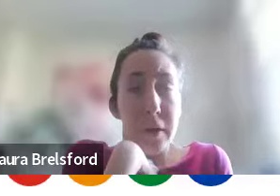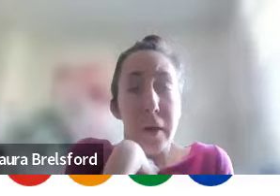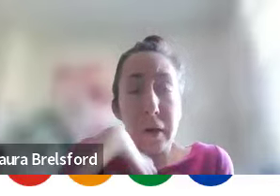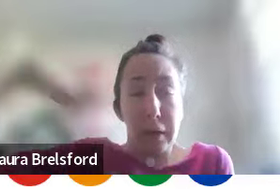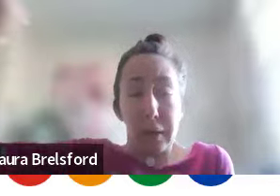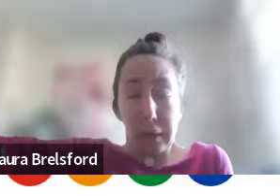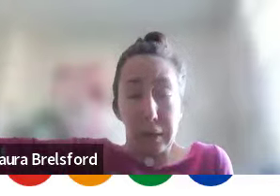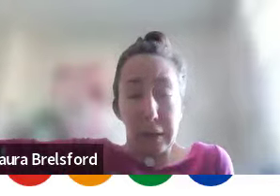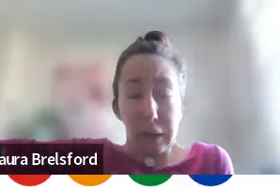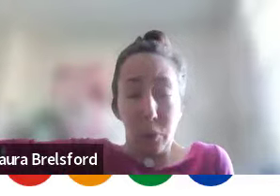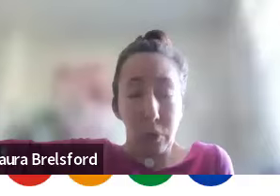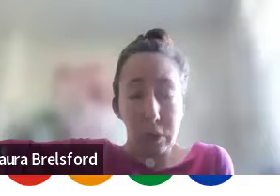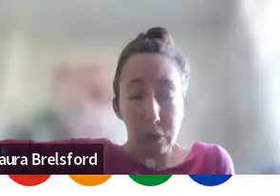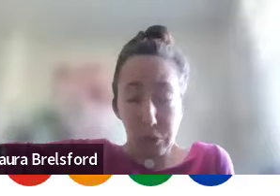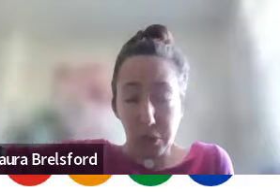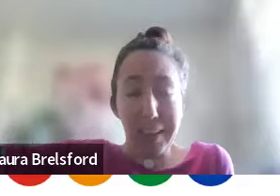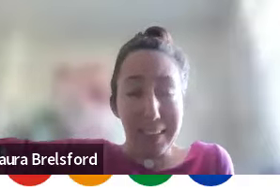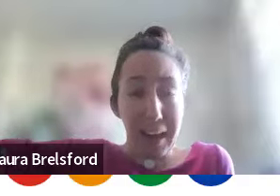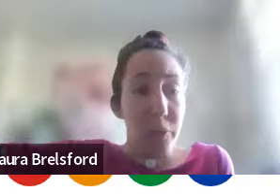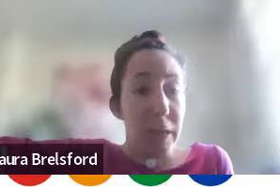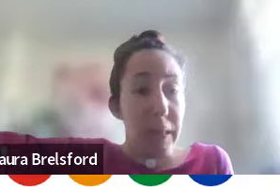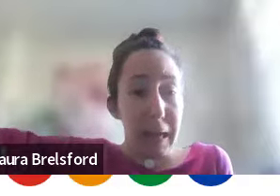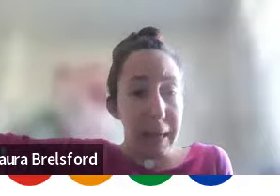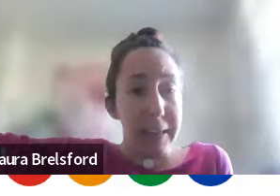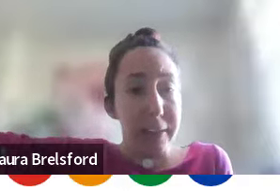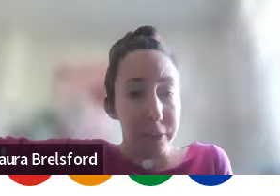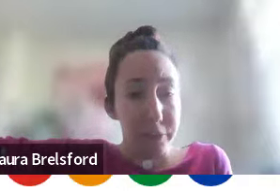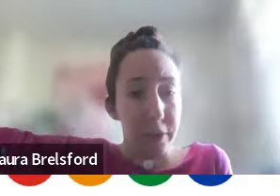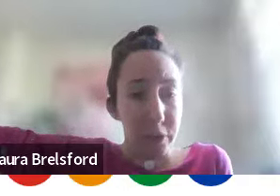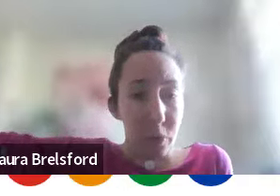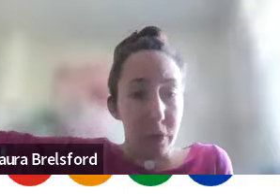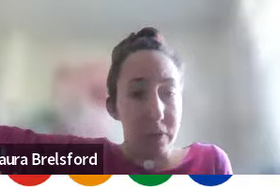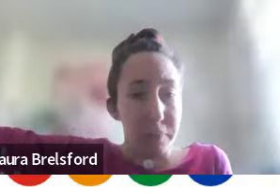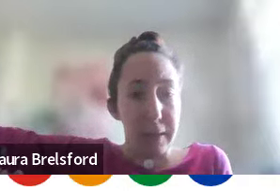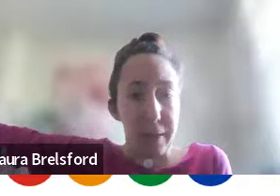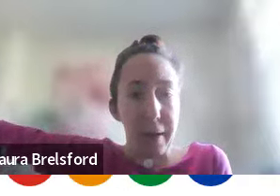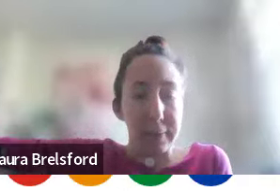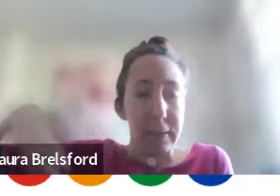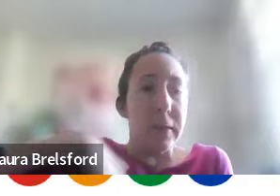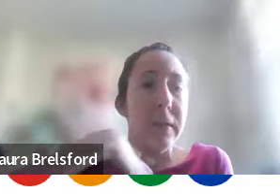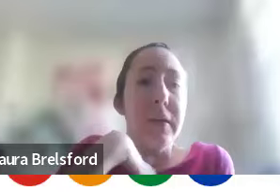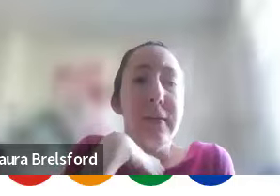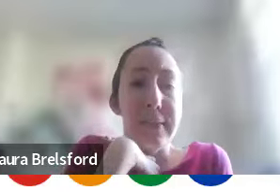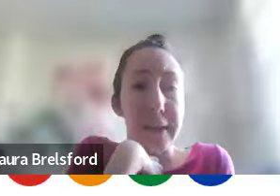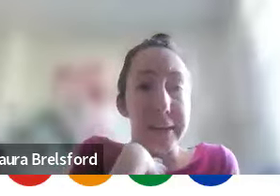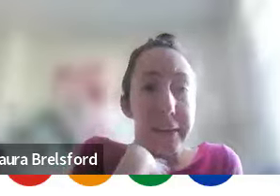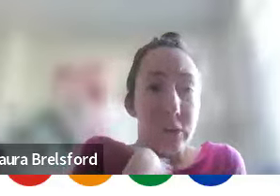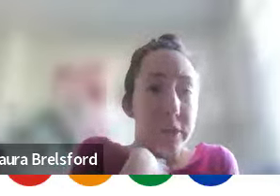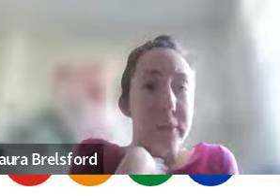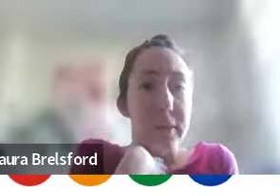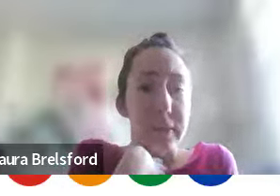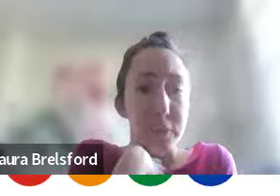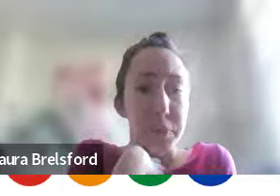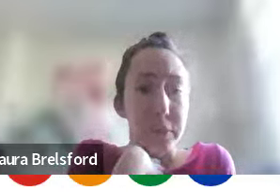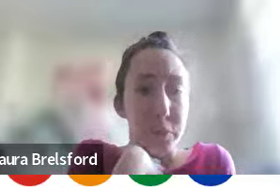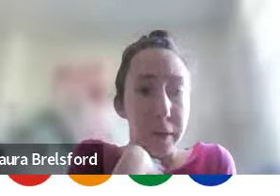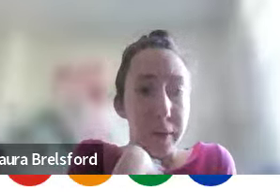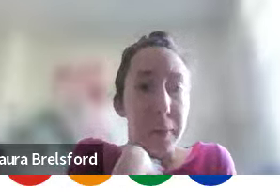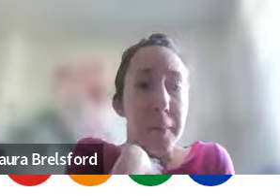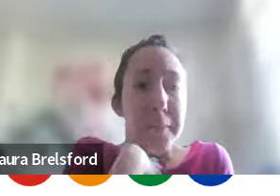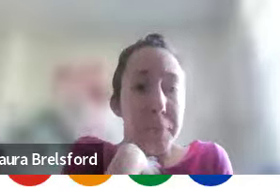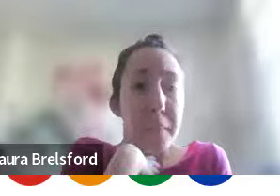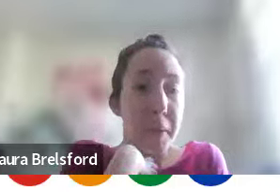THEM -- ONE OF THEM IS ACCESSIBLE.